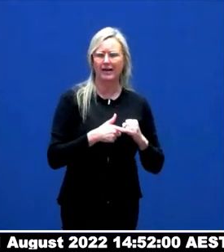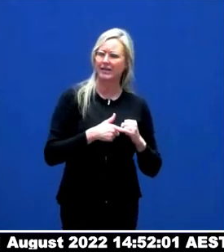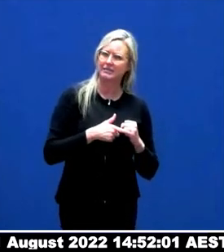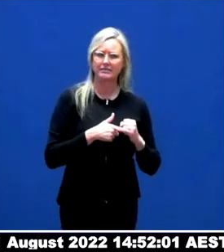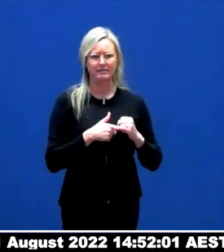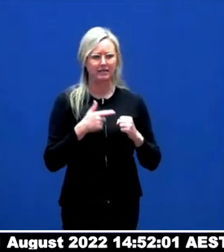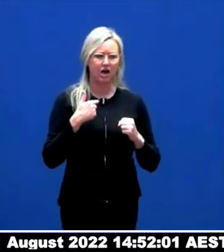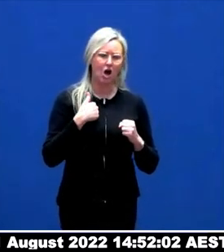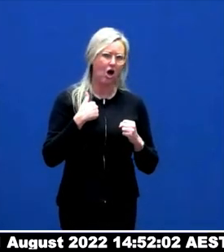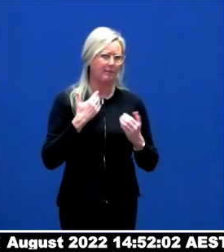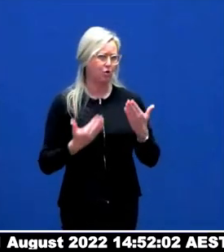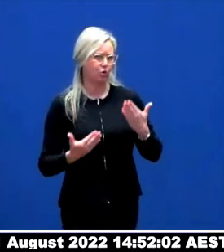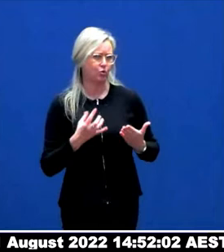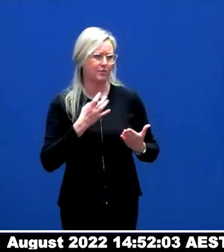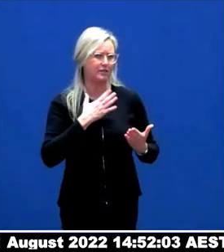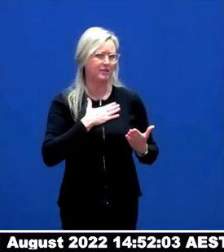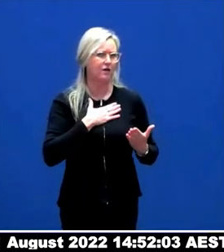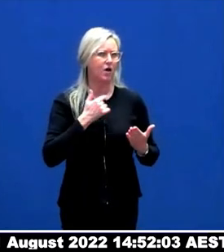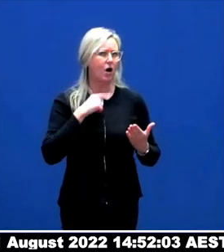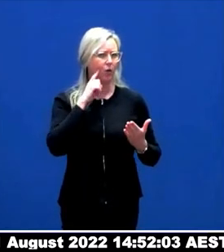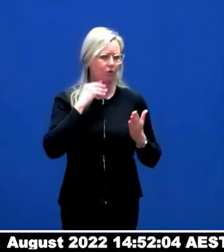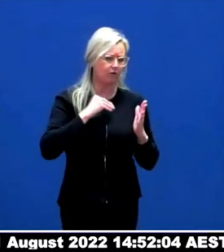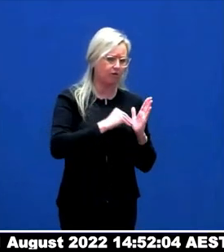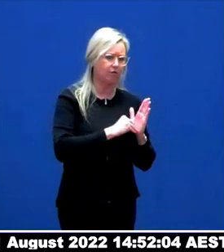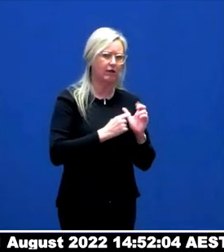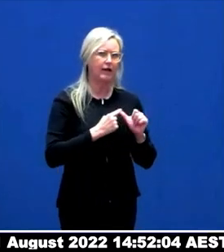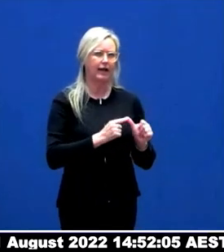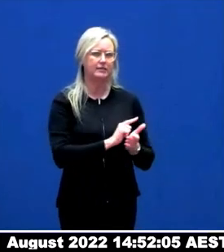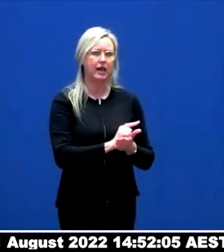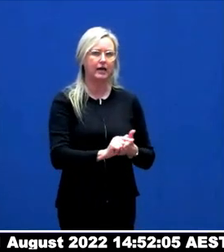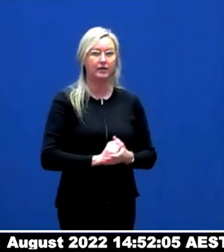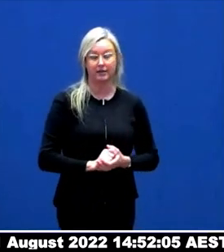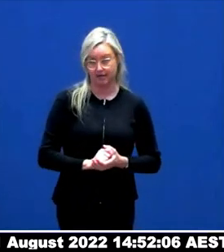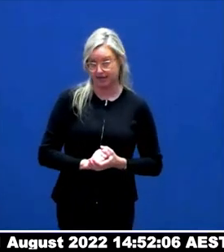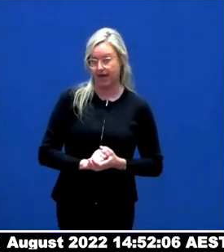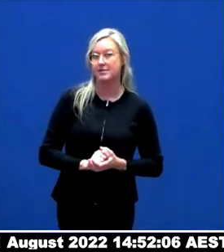So, can I take that on notice, please, Counsel? You certainly can, and you may need to take the next couple on notice but